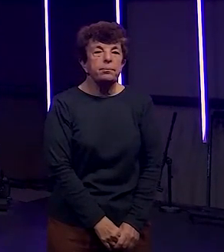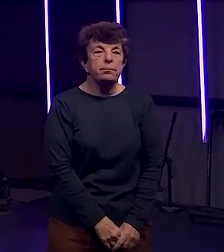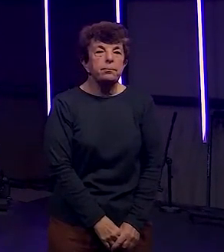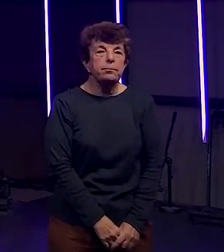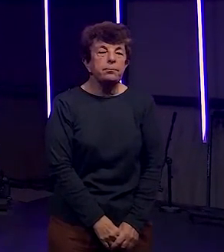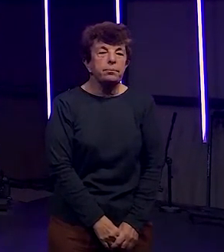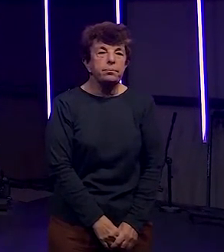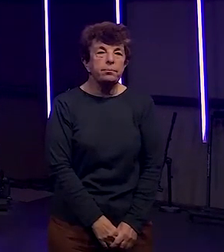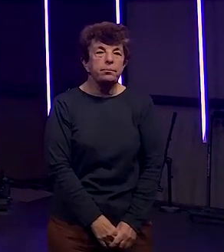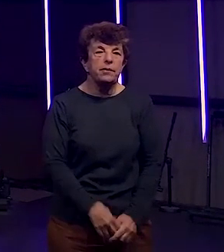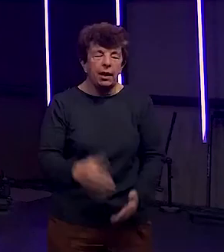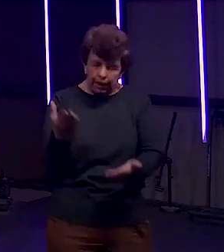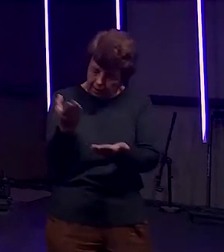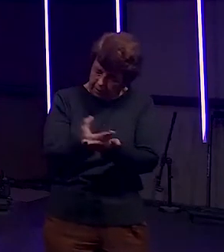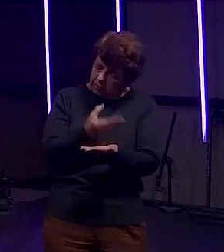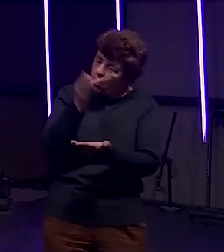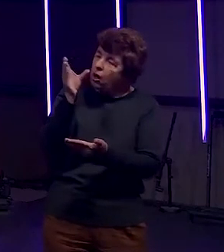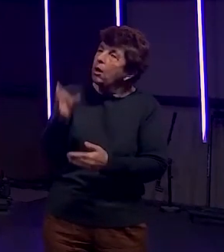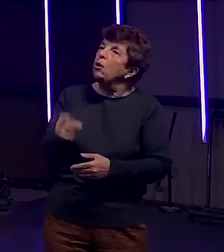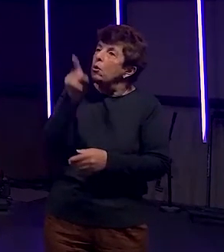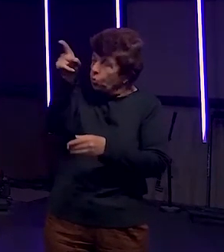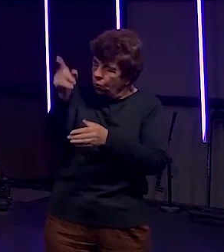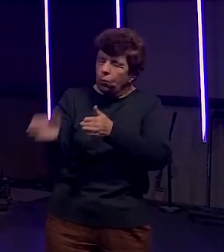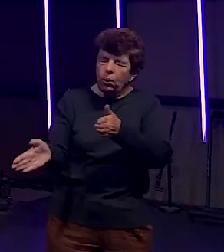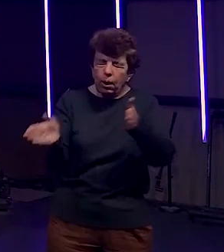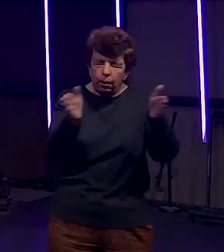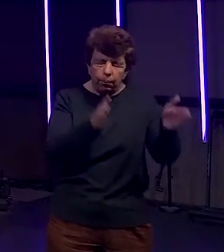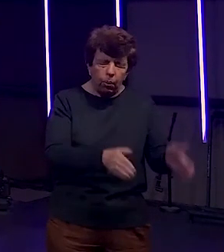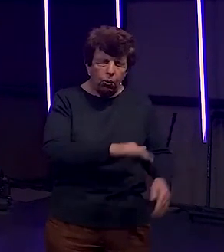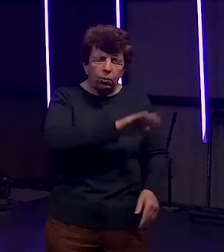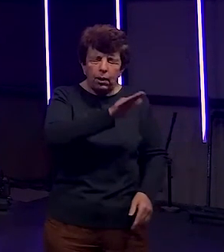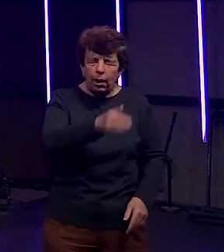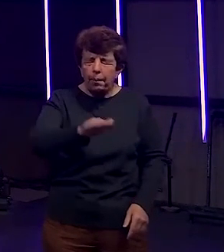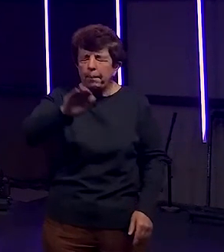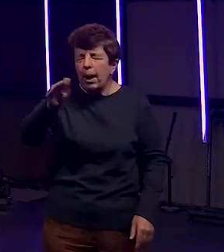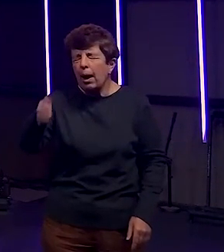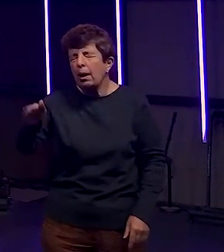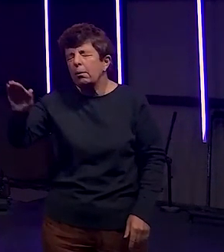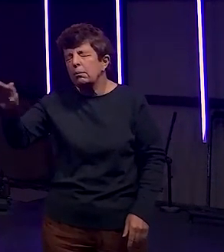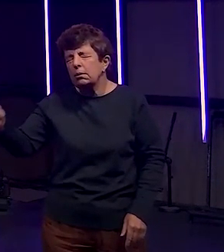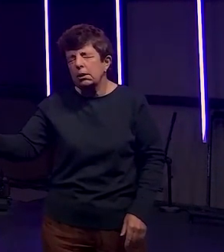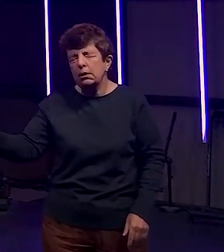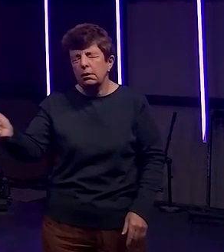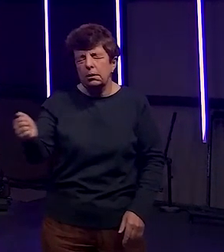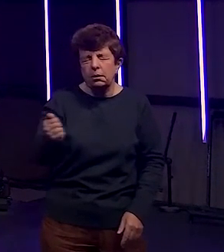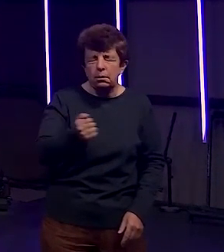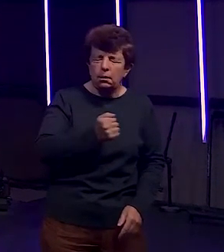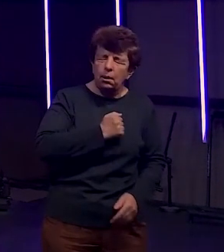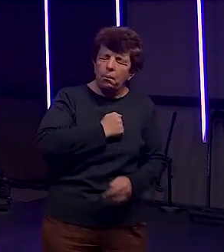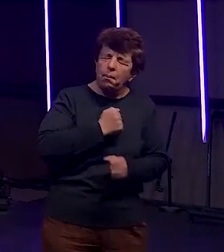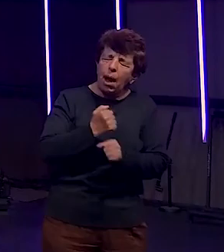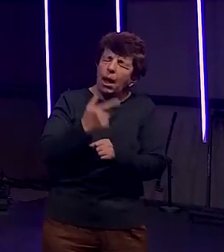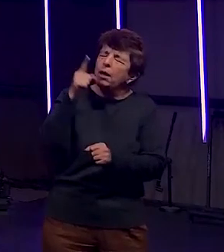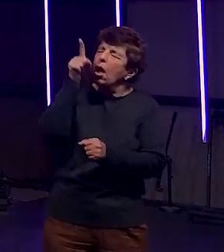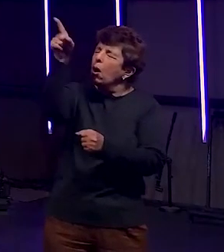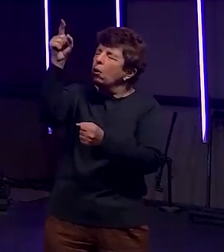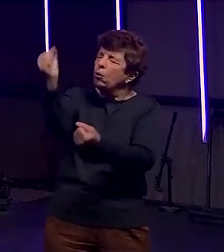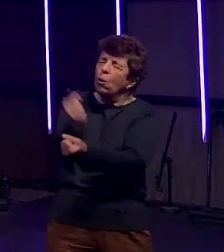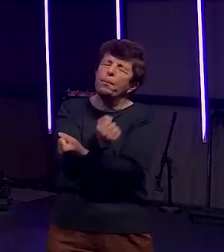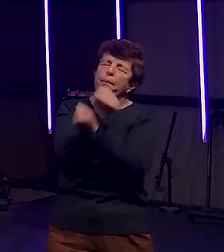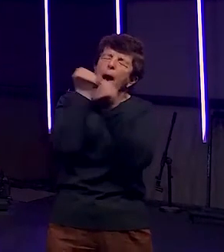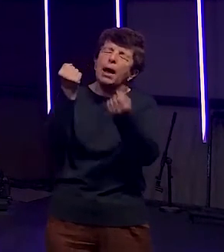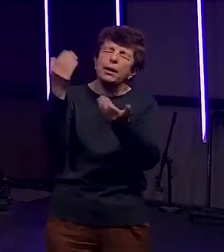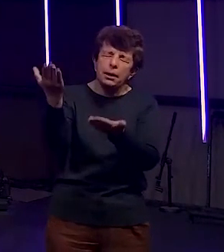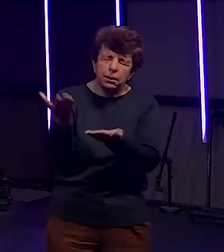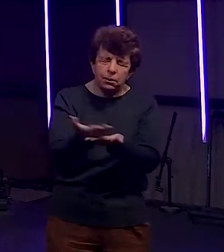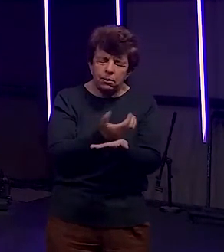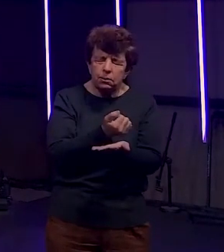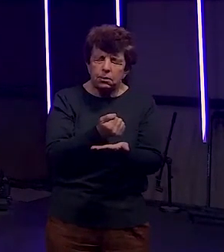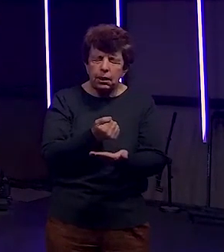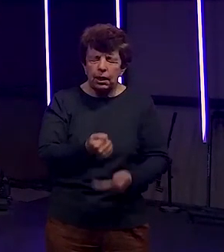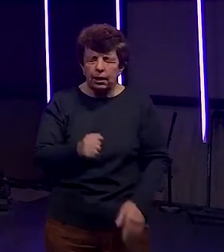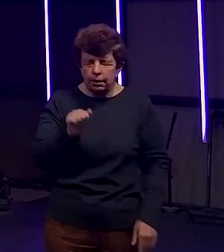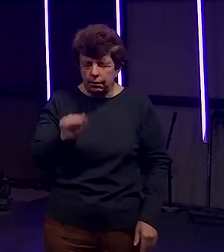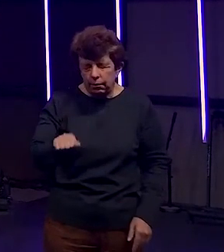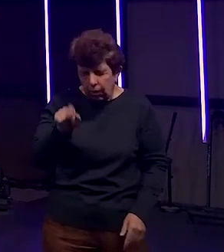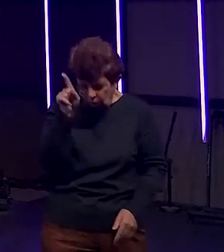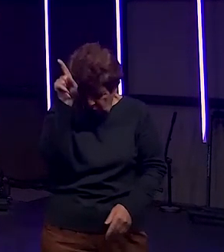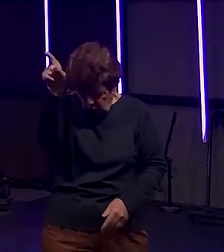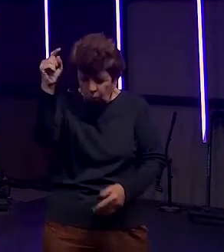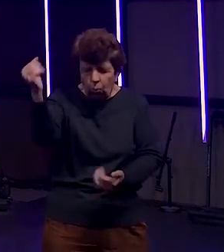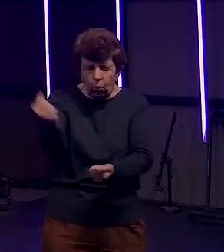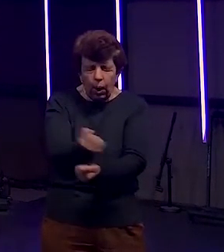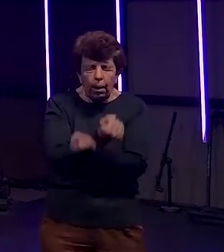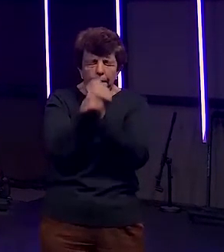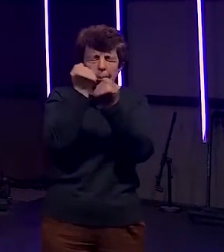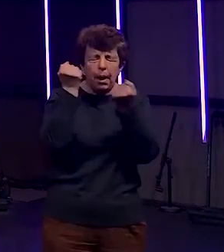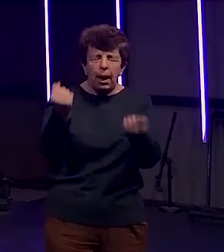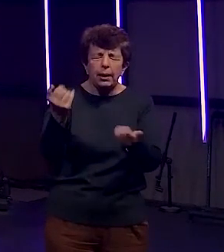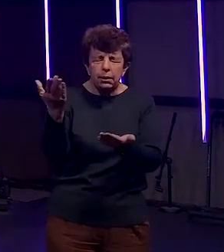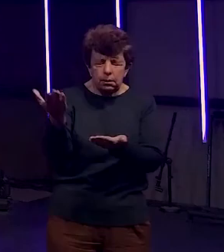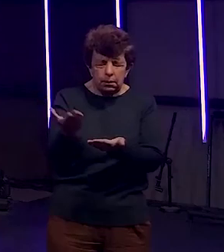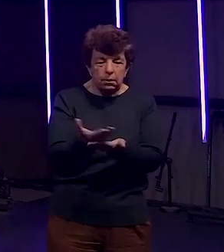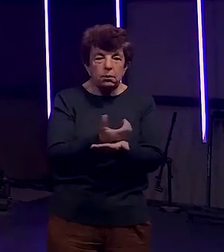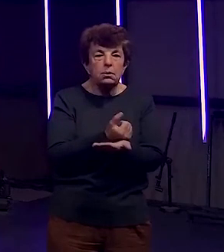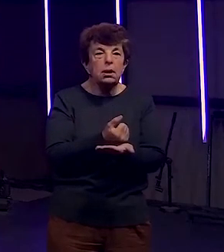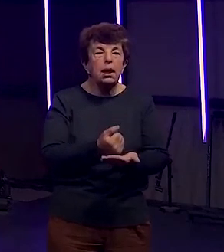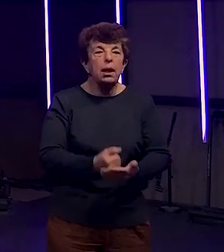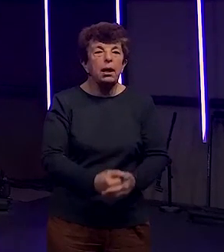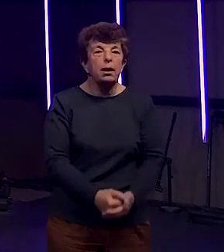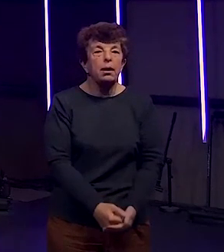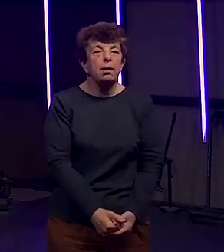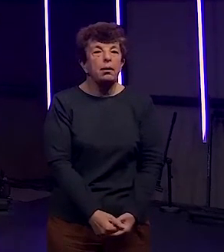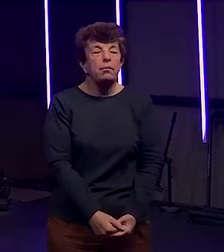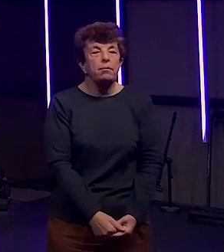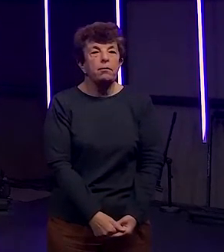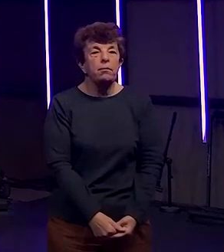Savior He can move the mountains My God is mighty to save He is mighty to save